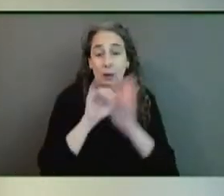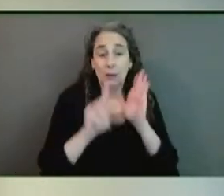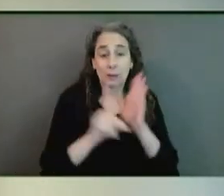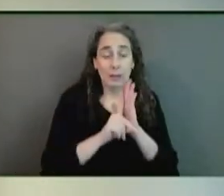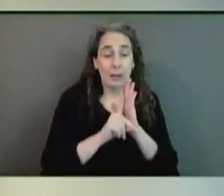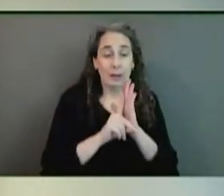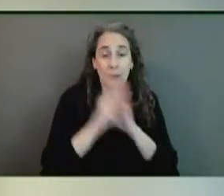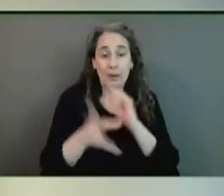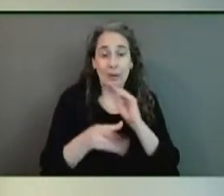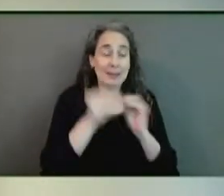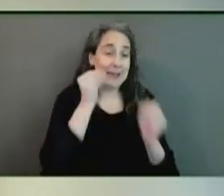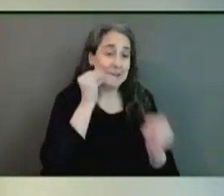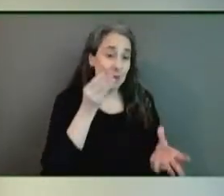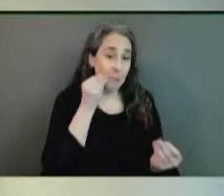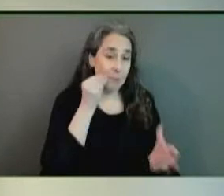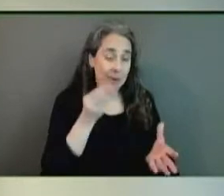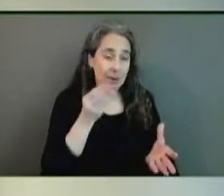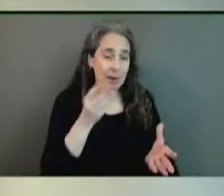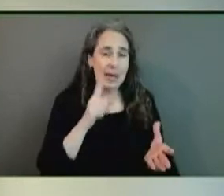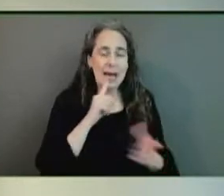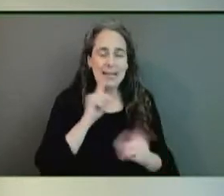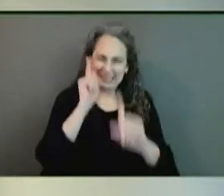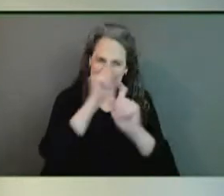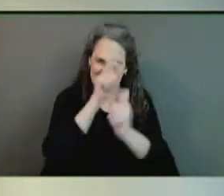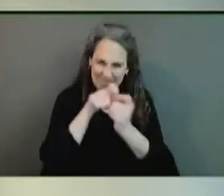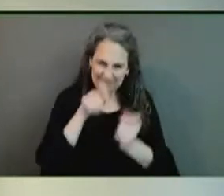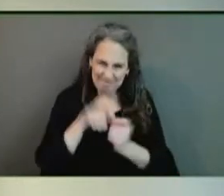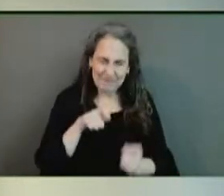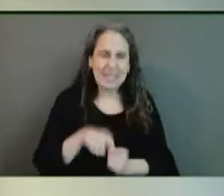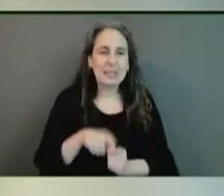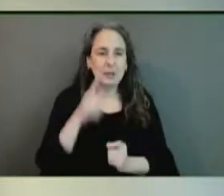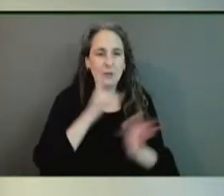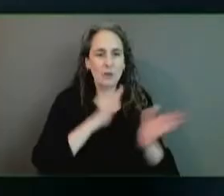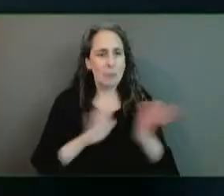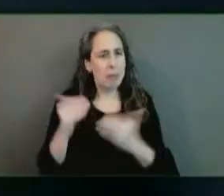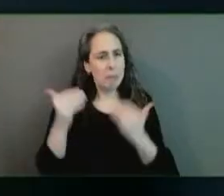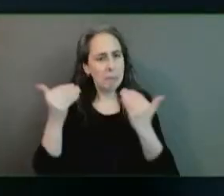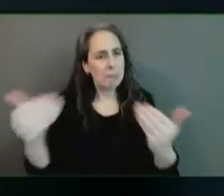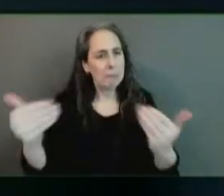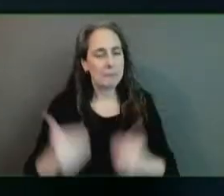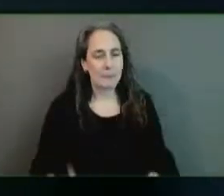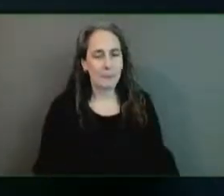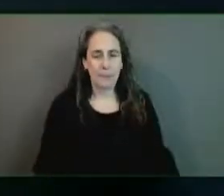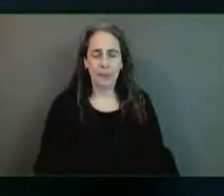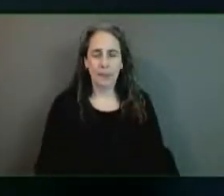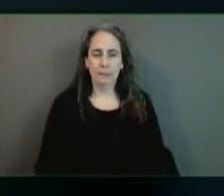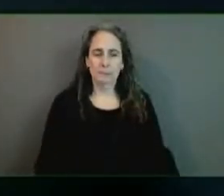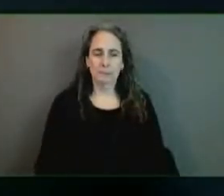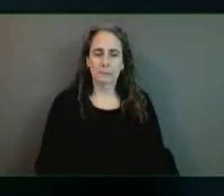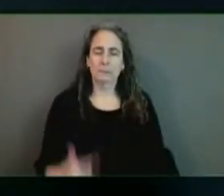want to add anything else to the plan, identify, uh enhance any of the information. As far as